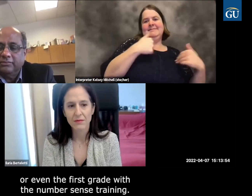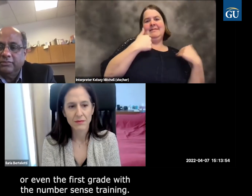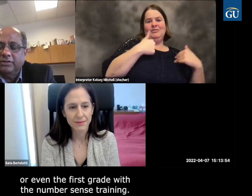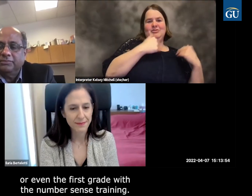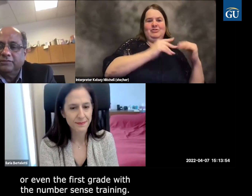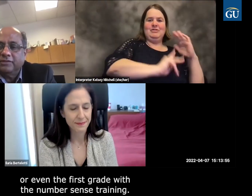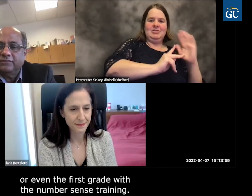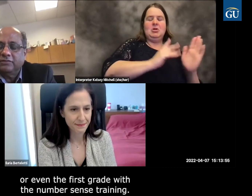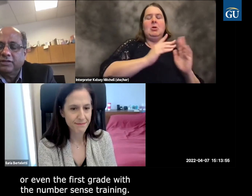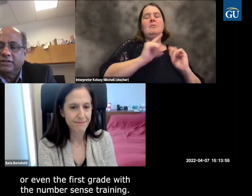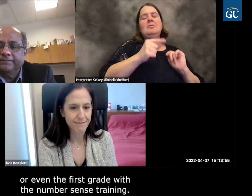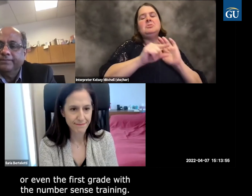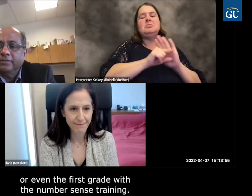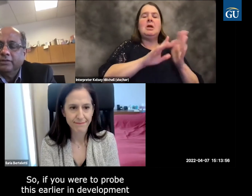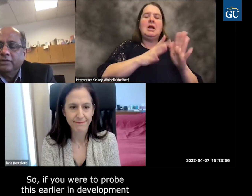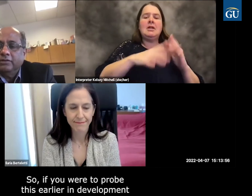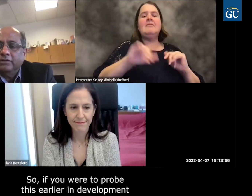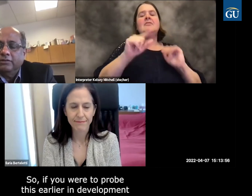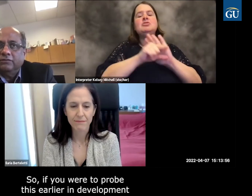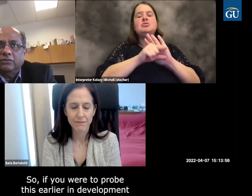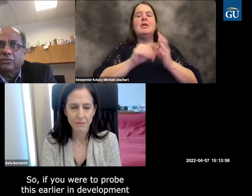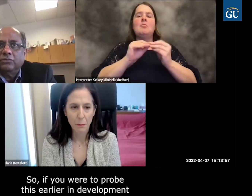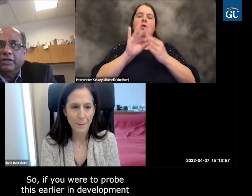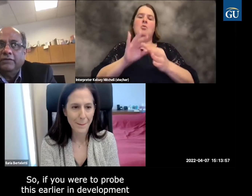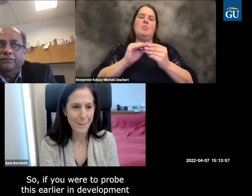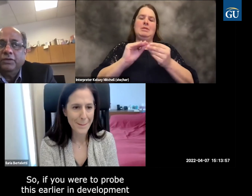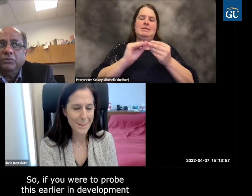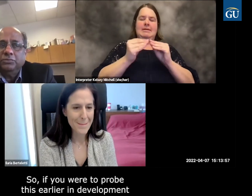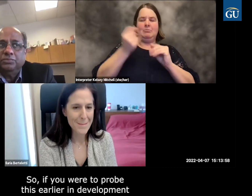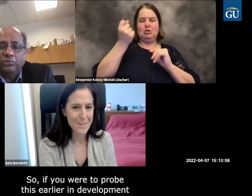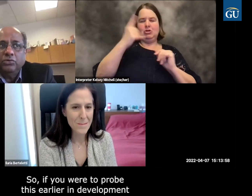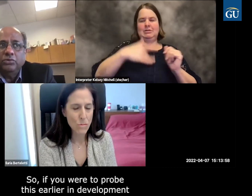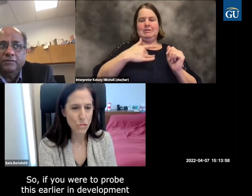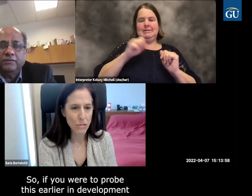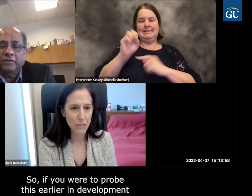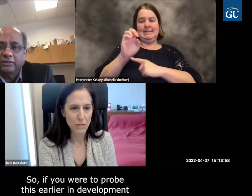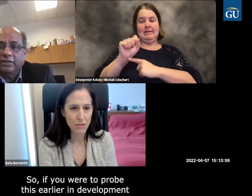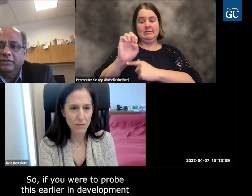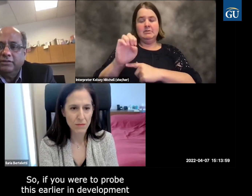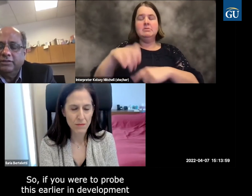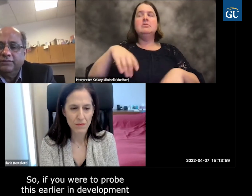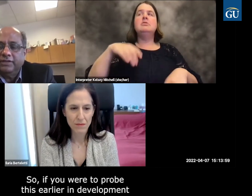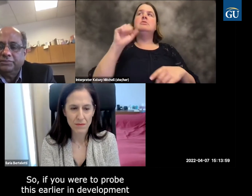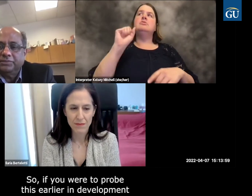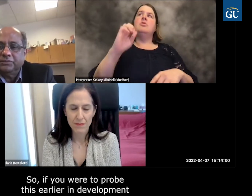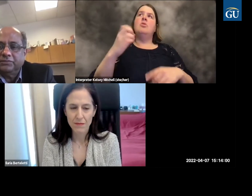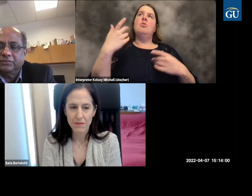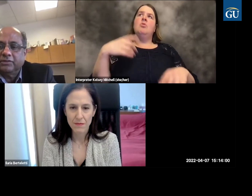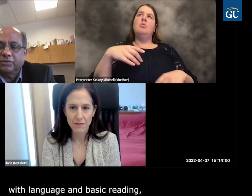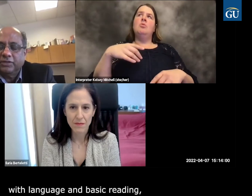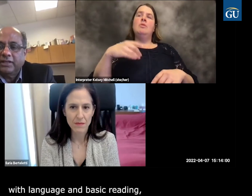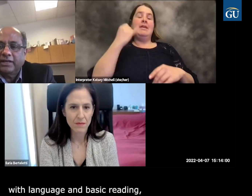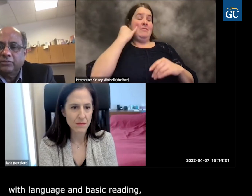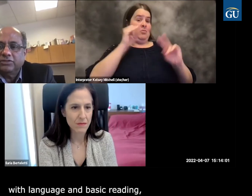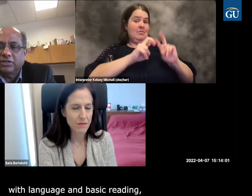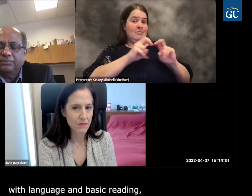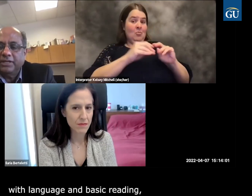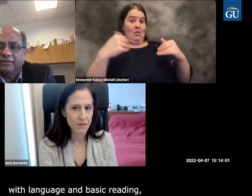the number sense training so if you were to probe this earlier in